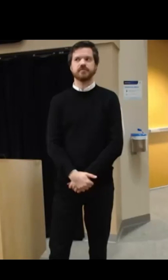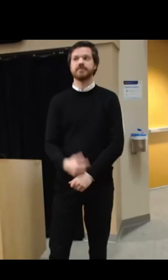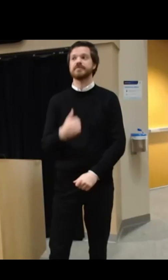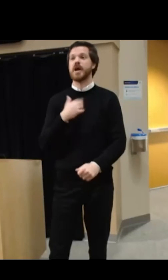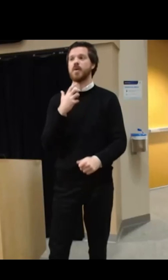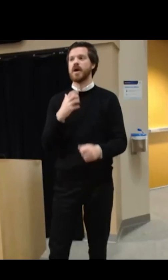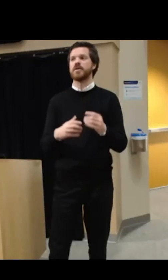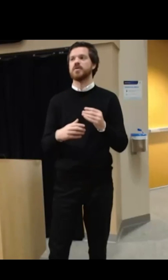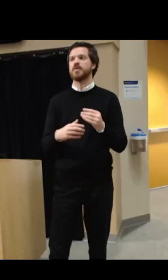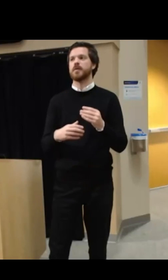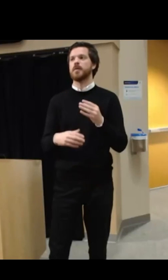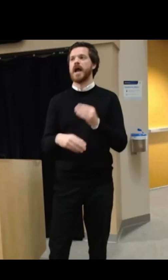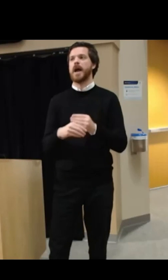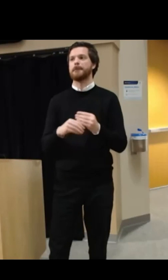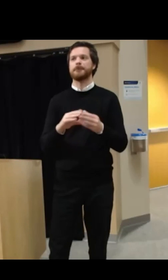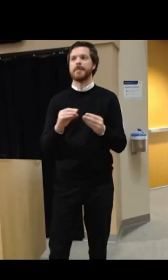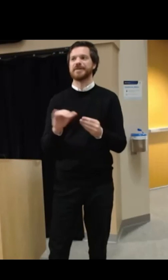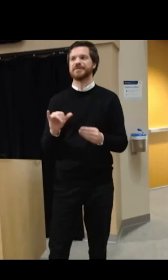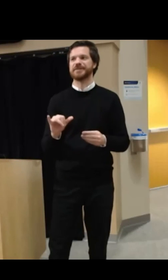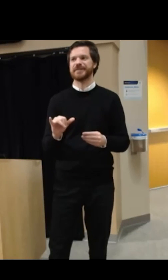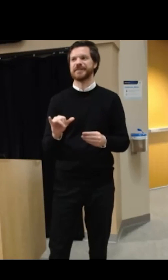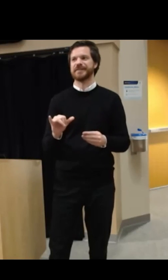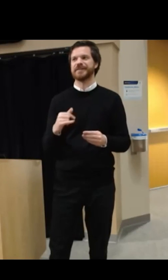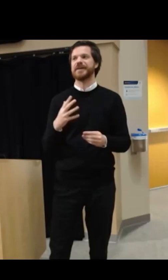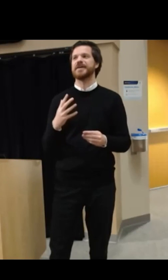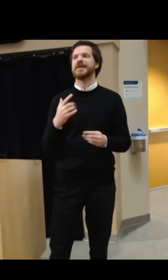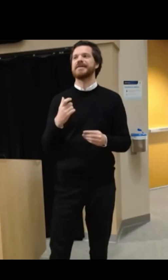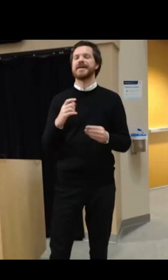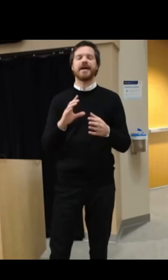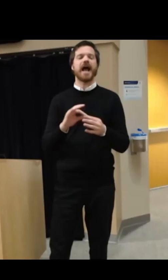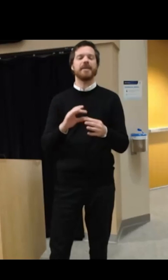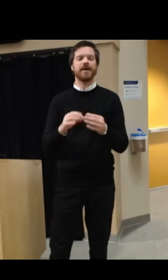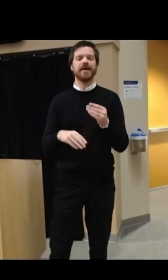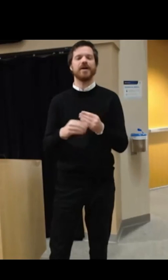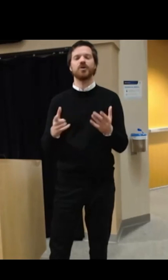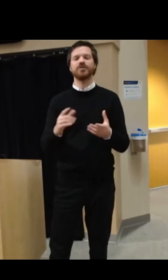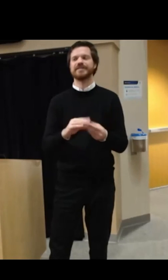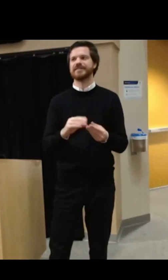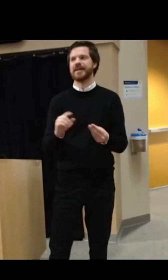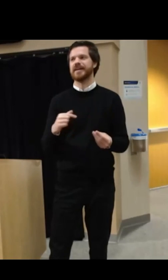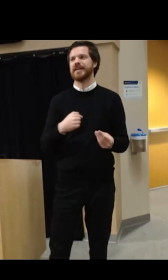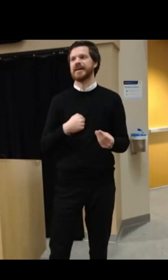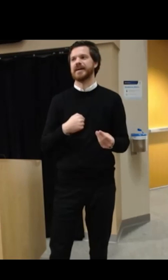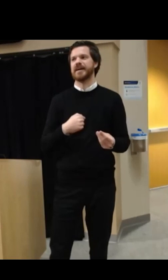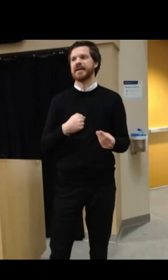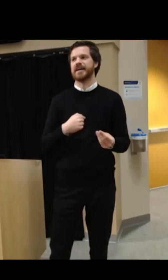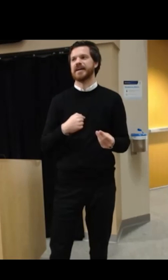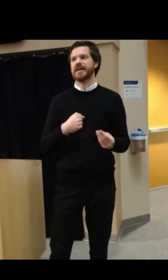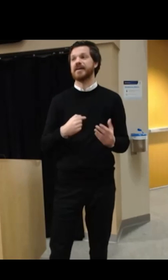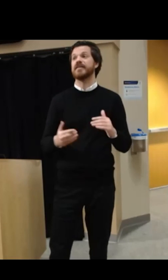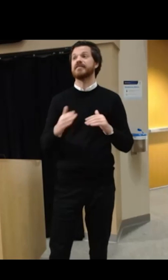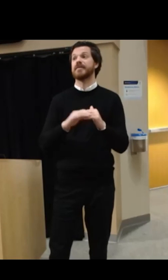com just wanted to comment off what you said I would um and on top of that one of the goals you